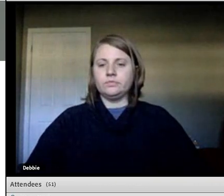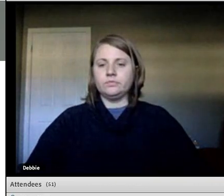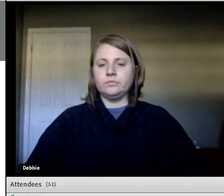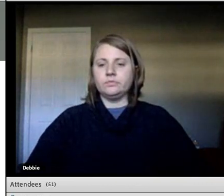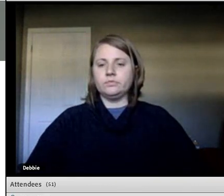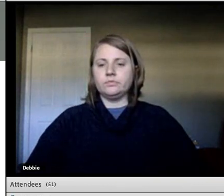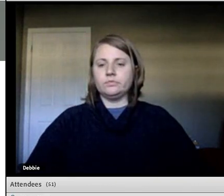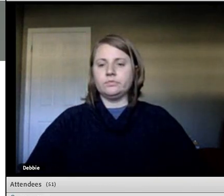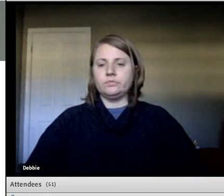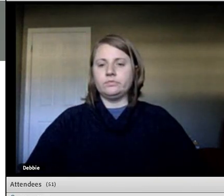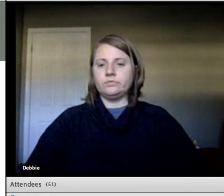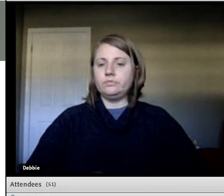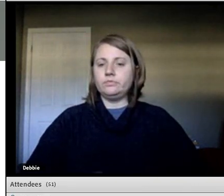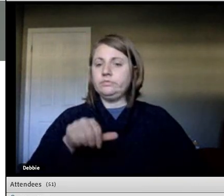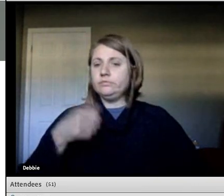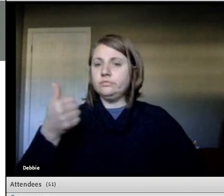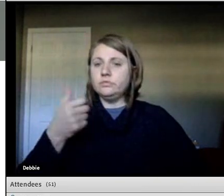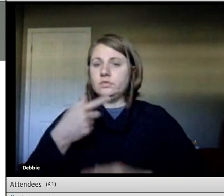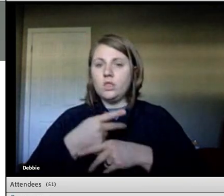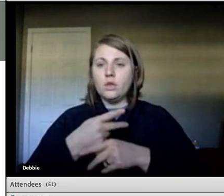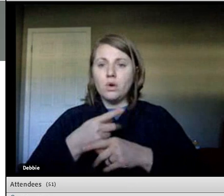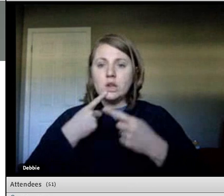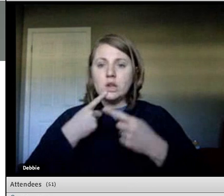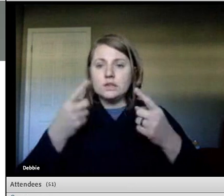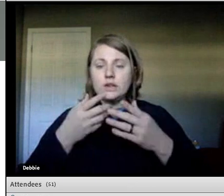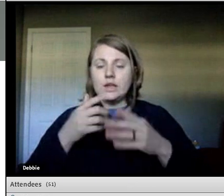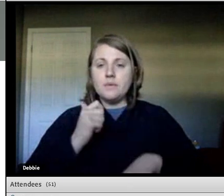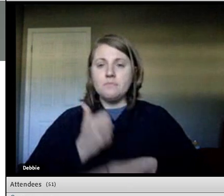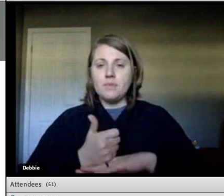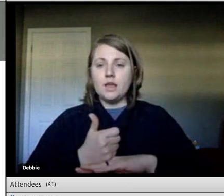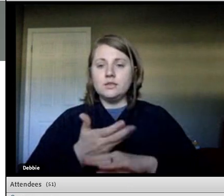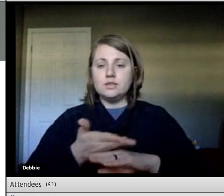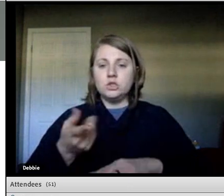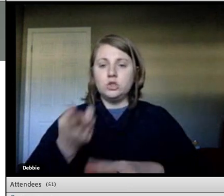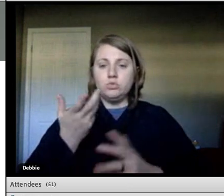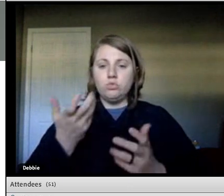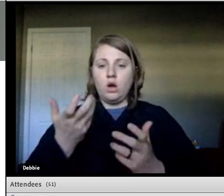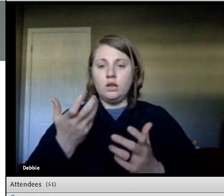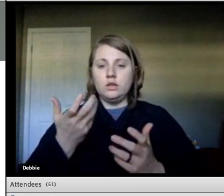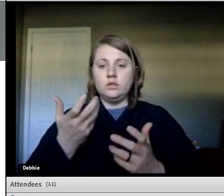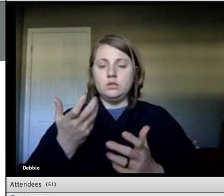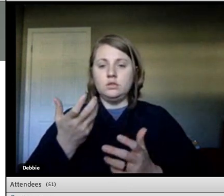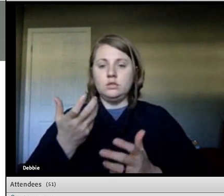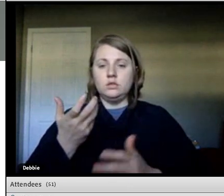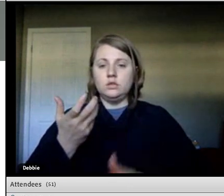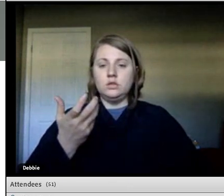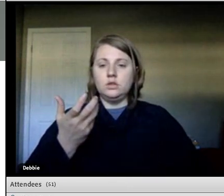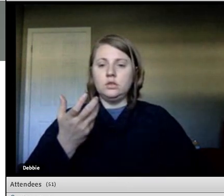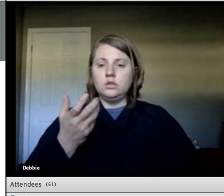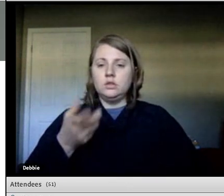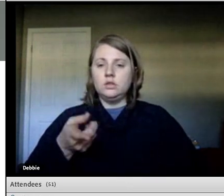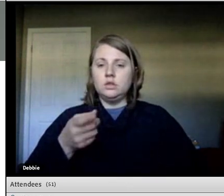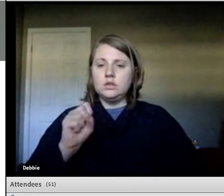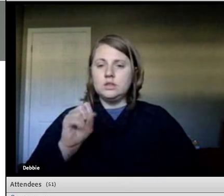sort of based things you want to -- Sylvia is saying on Windows you can record your screen with control H.